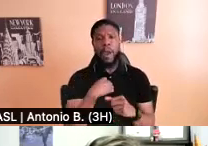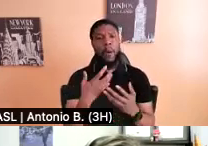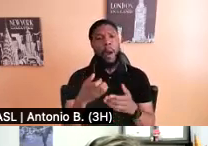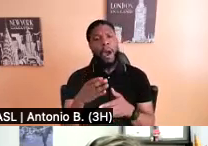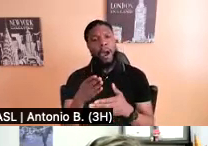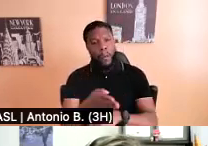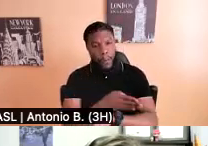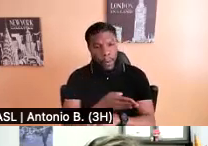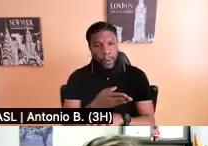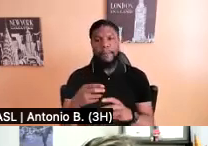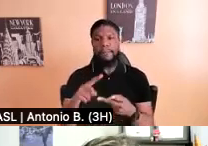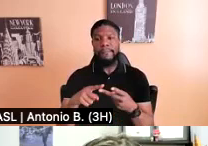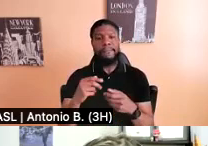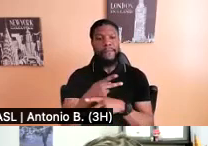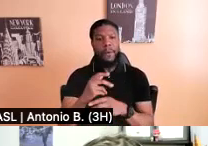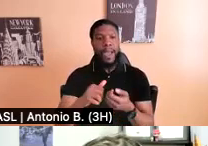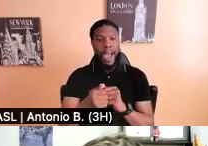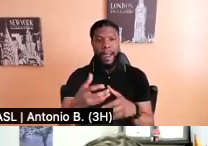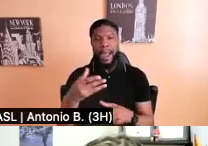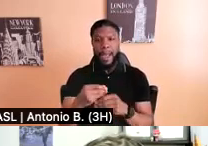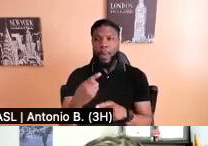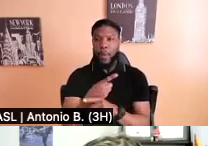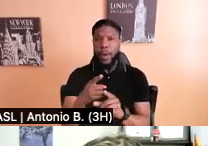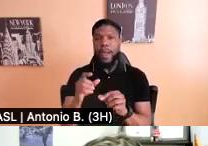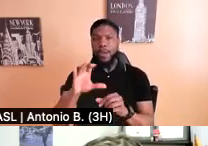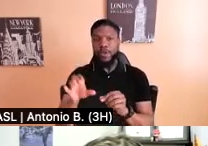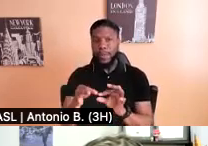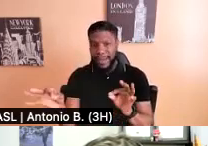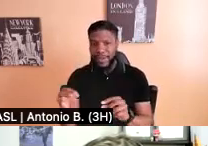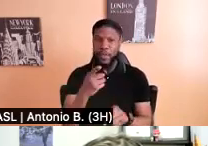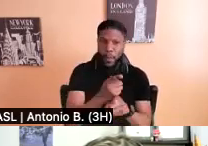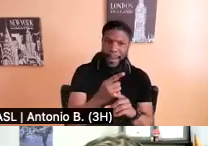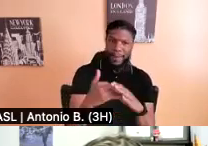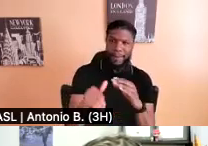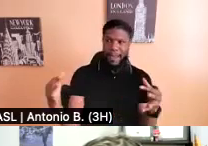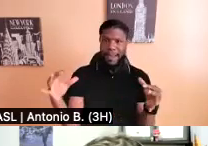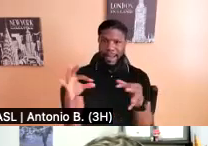correct emails. We can always use feedback from our audiences about what you'd like to see.